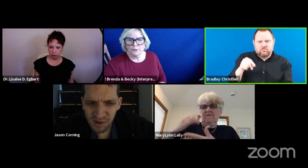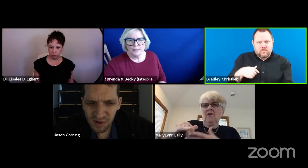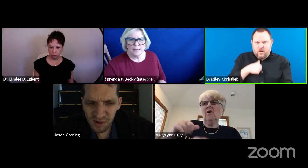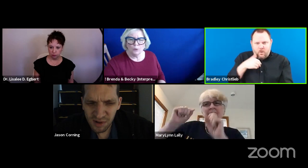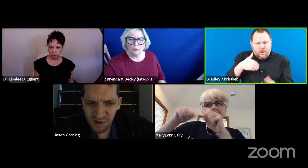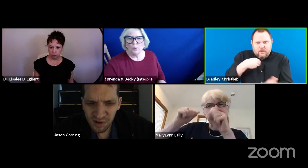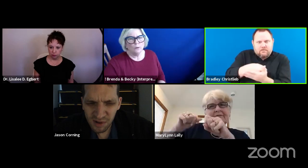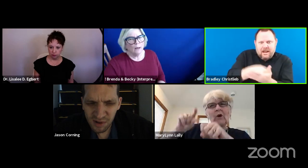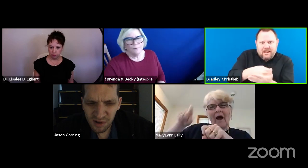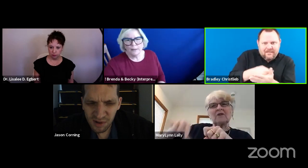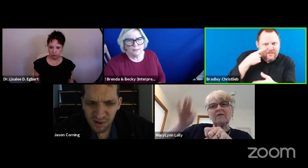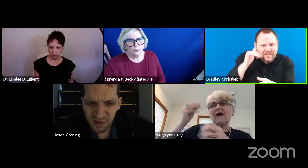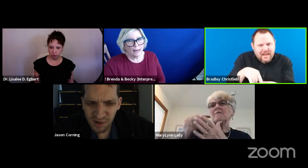they say, oh, no, we don't have funds for that.